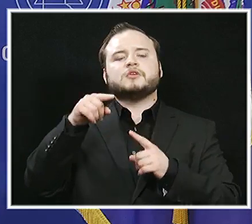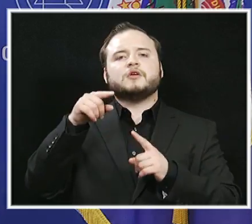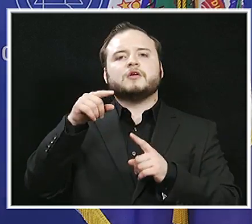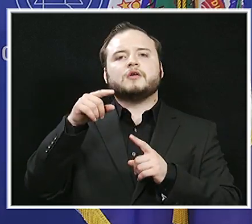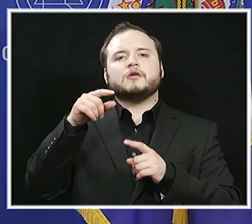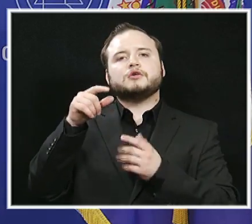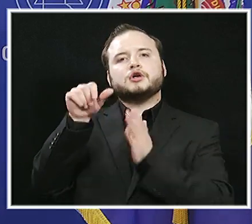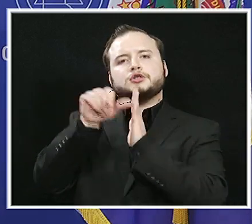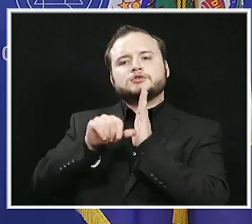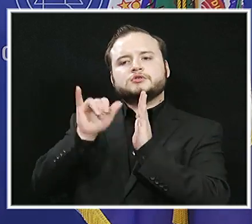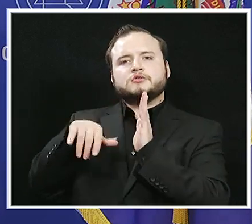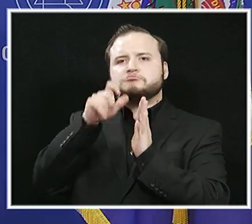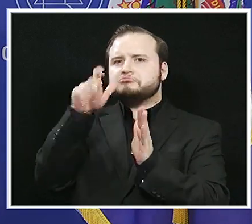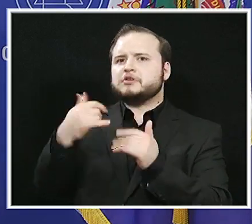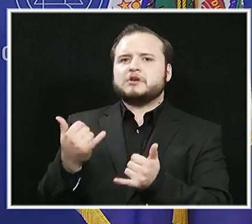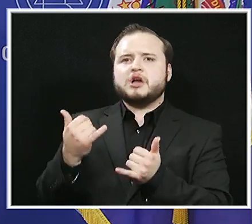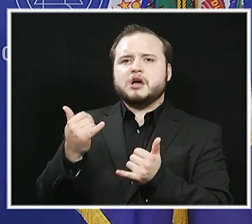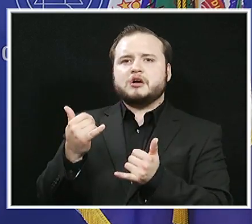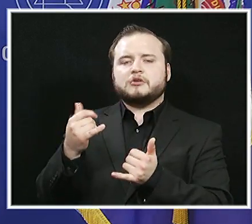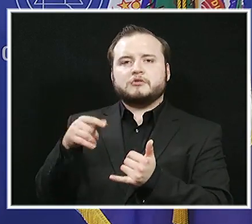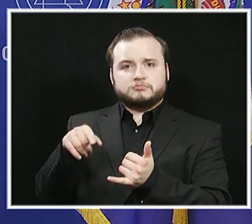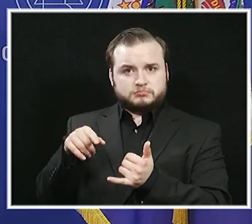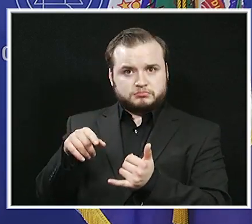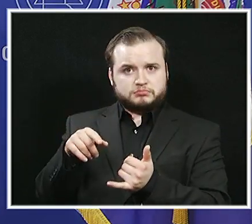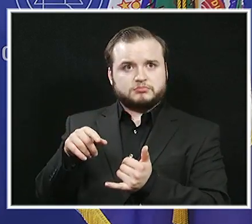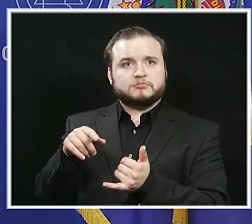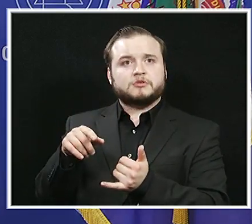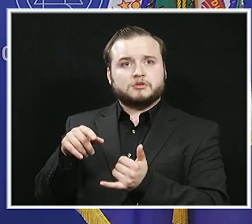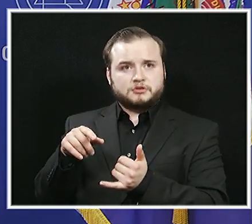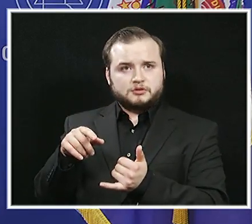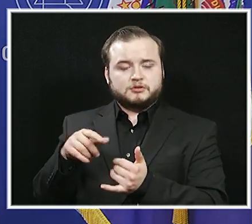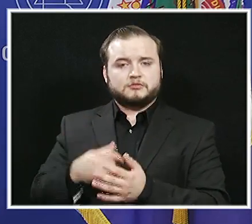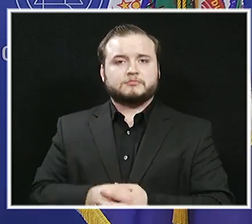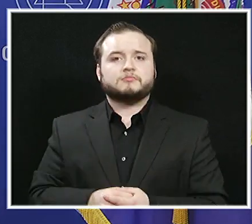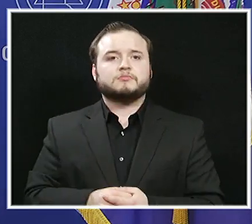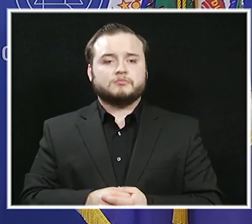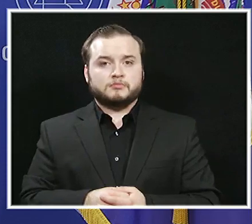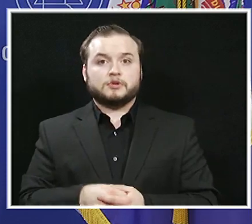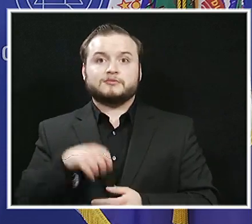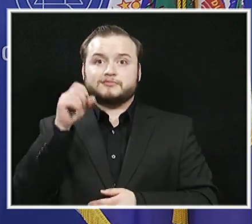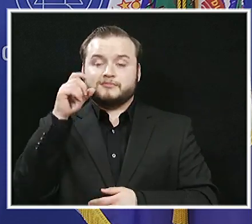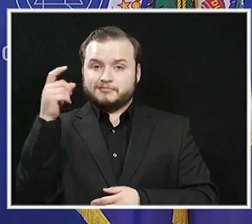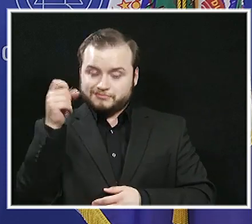collaboration with businesses to get it right. I think it potentially could be. I think it's all in the space of